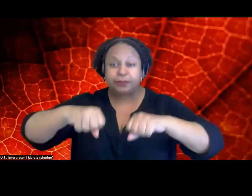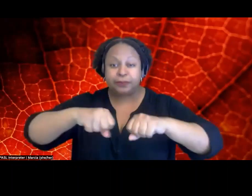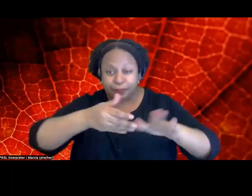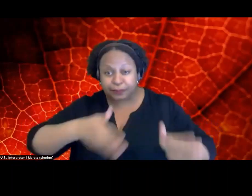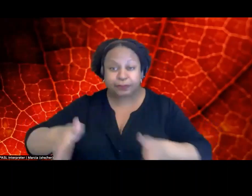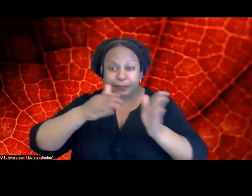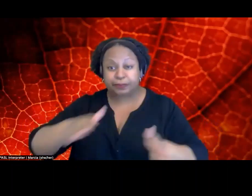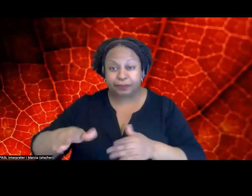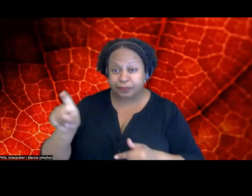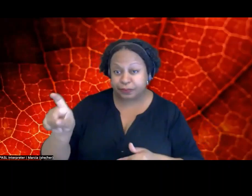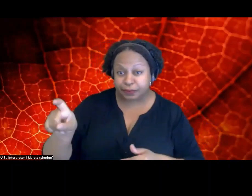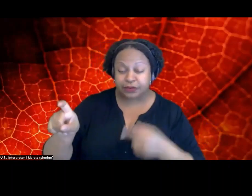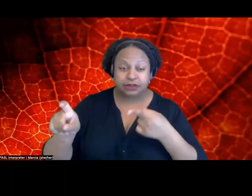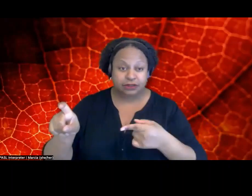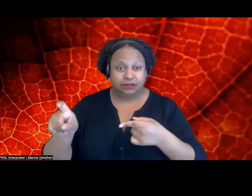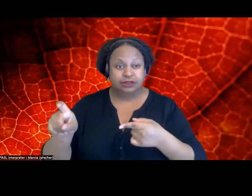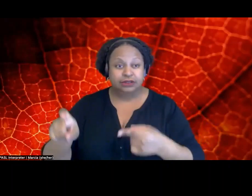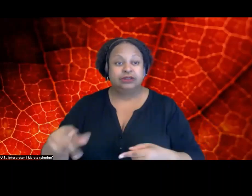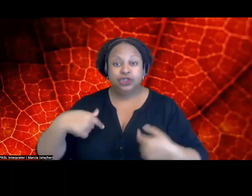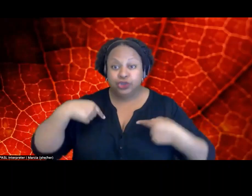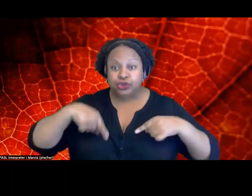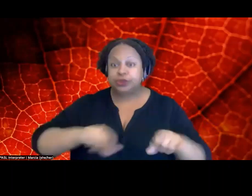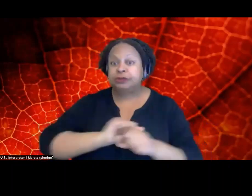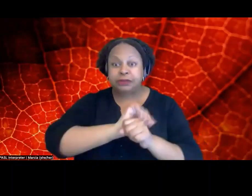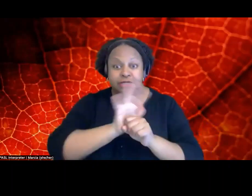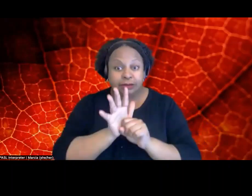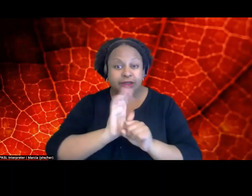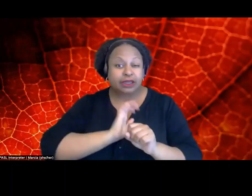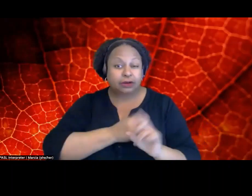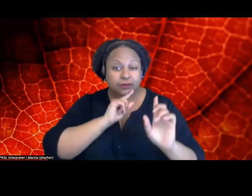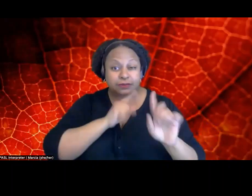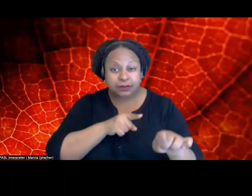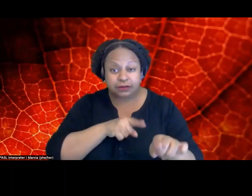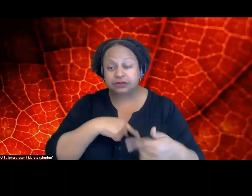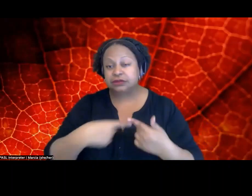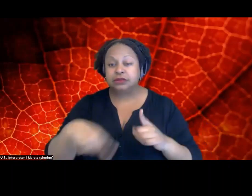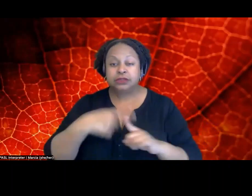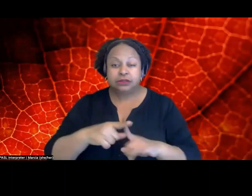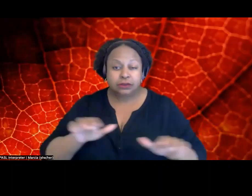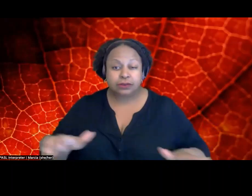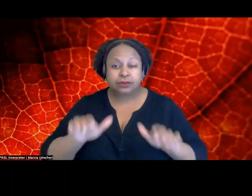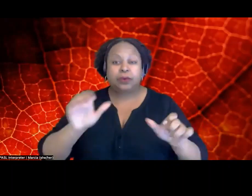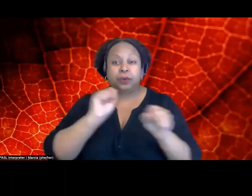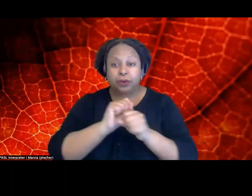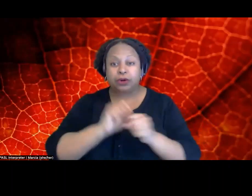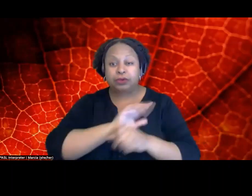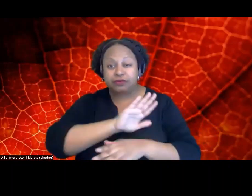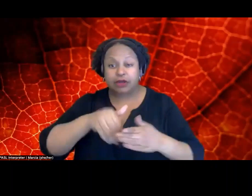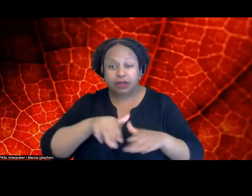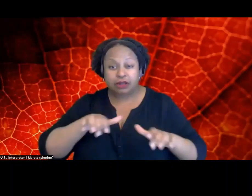In the context of our pandemic response and the tremendous work we've all done to support our